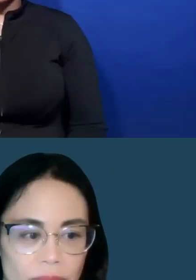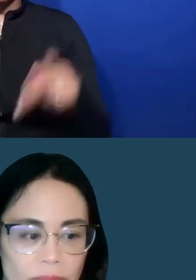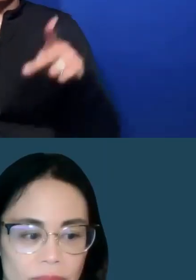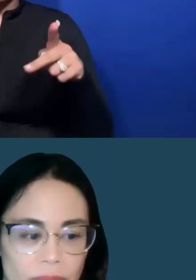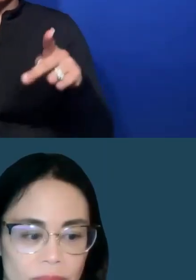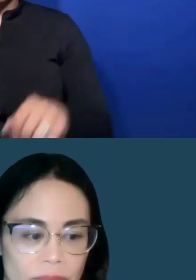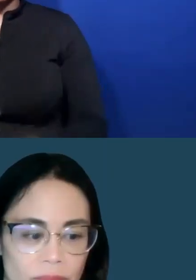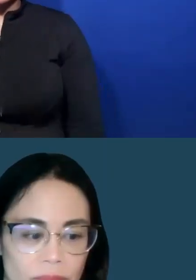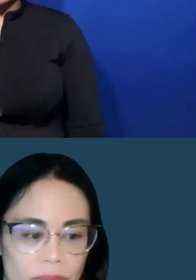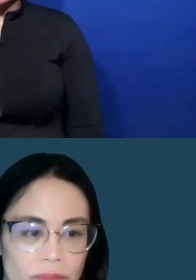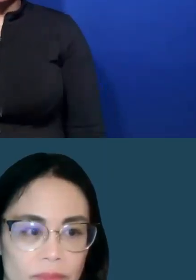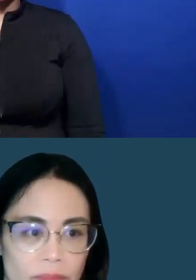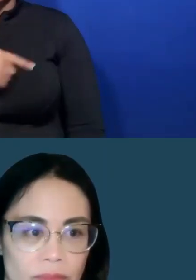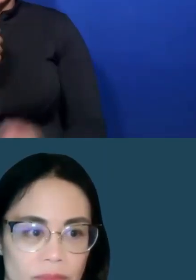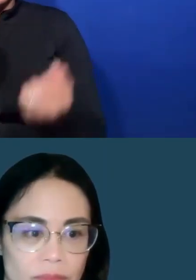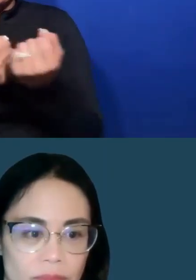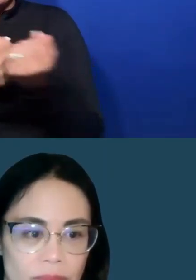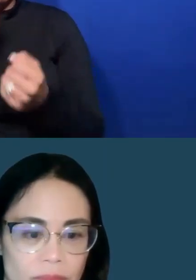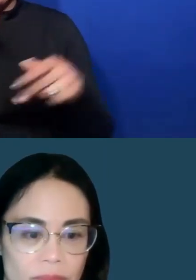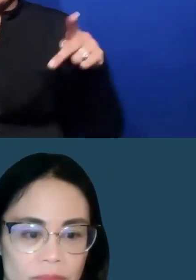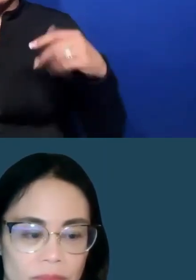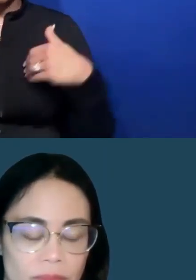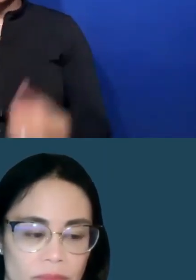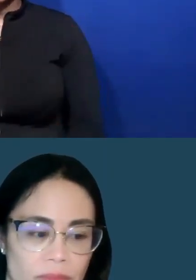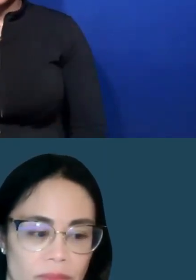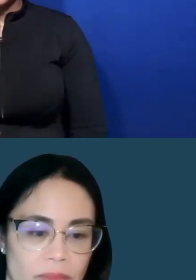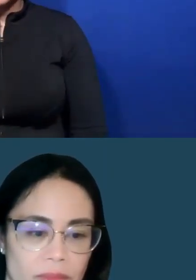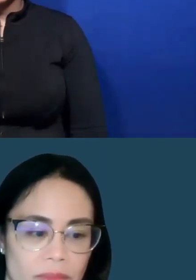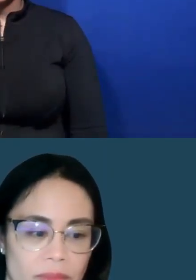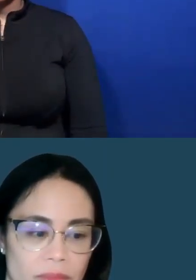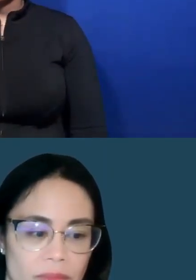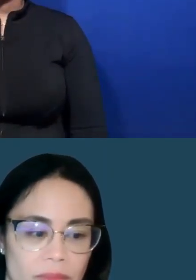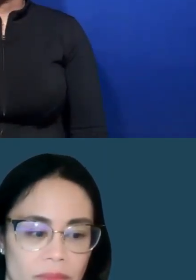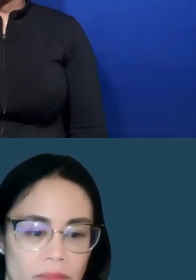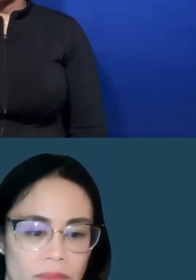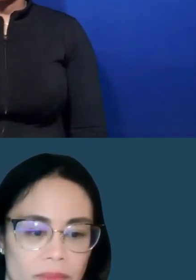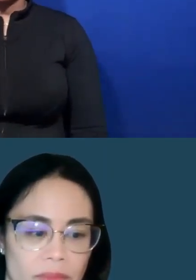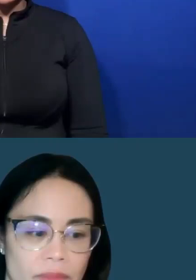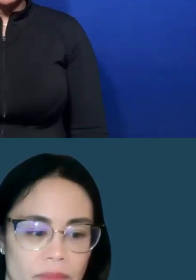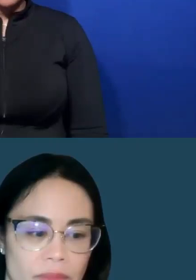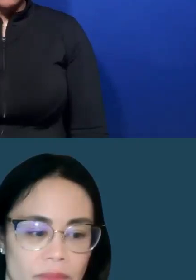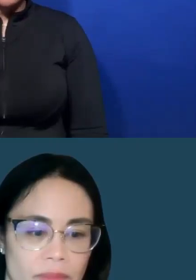We advocate for people with disabilities, and that's one of the reasons why I'm in this webinar,